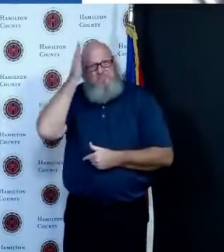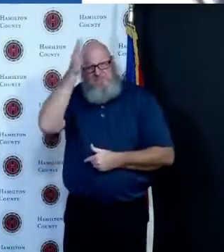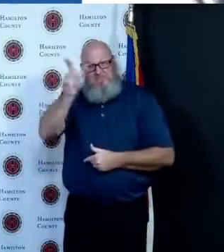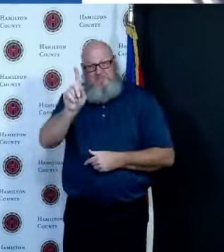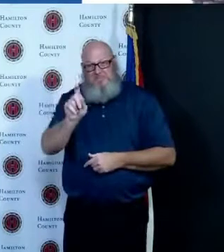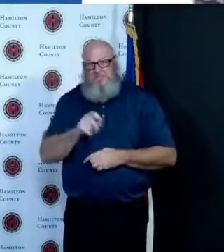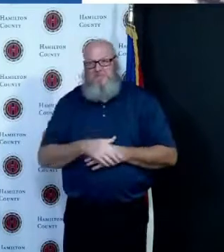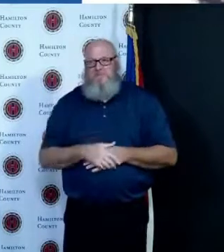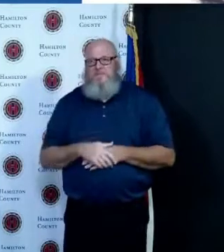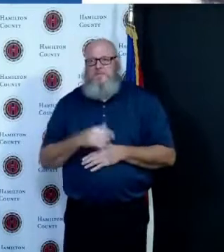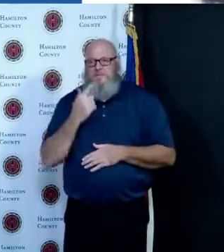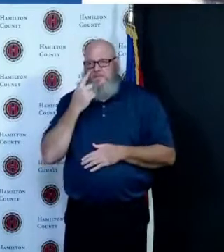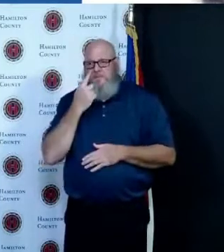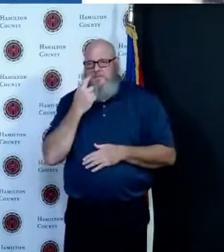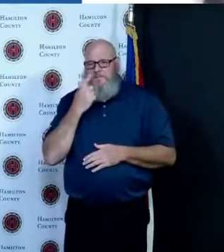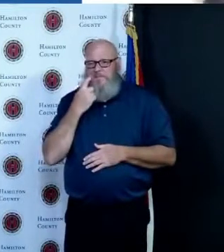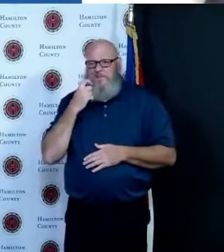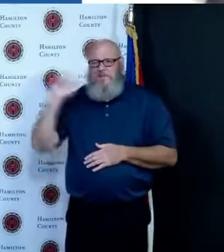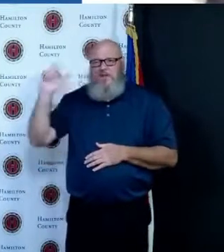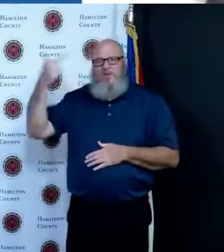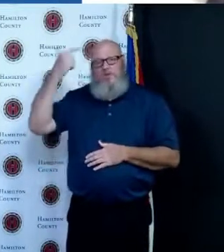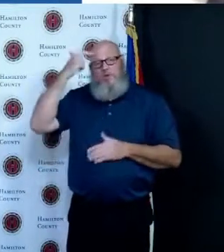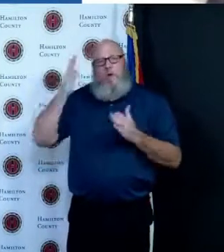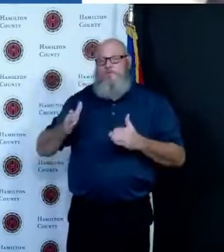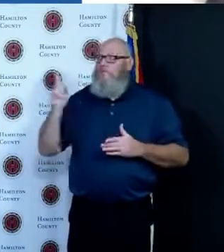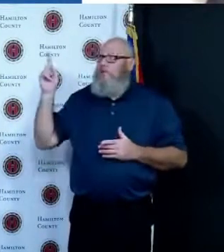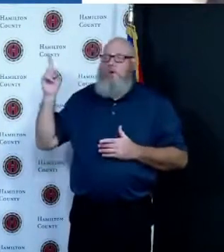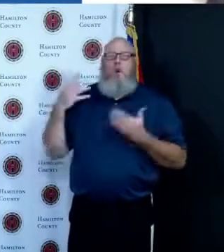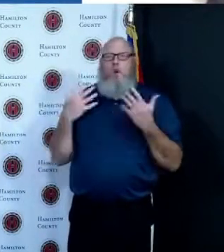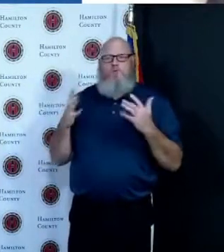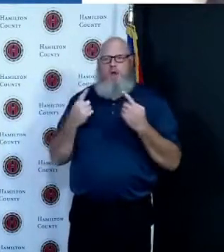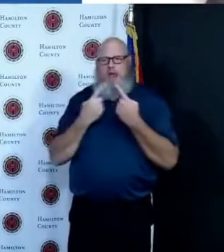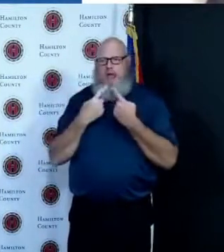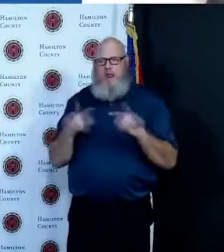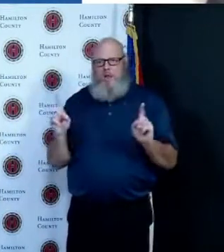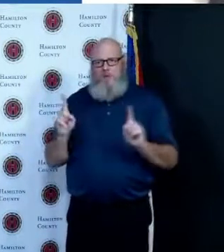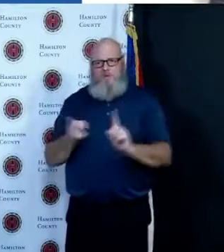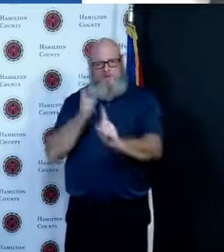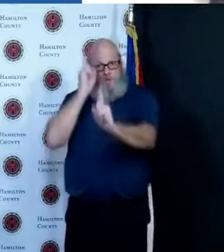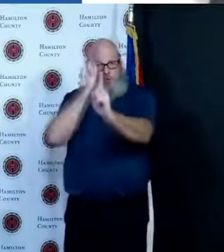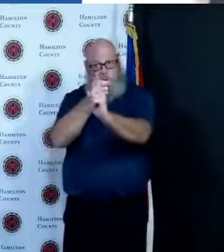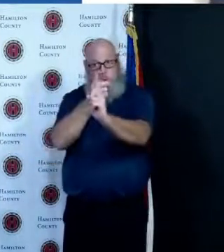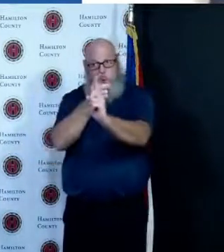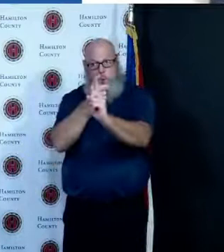lives and we know those over the age of 65 are most likely to require hospitalization should they